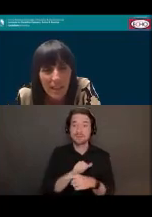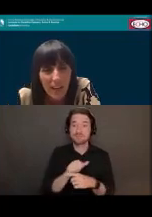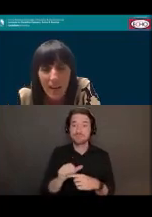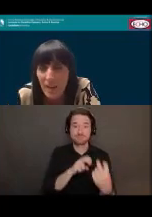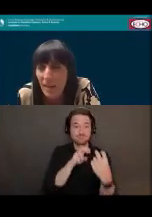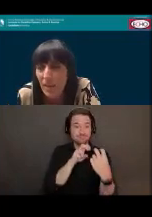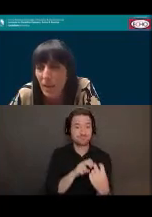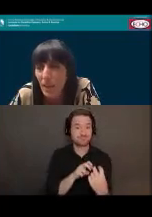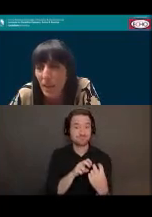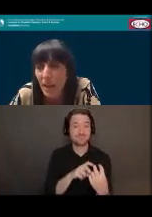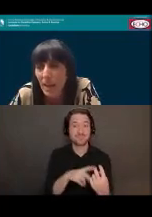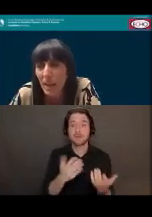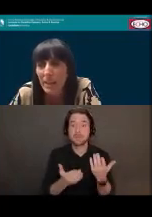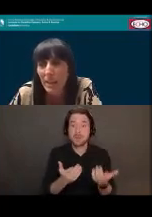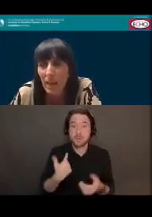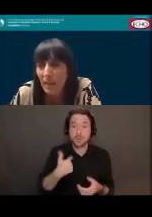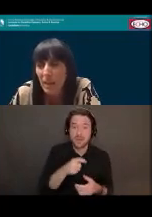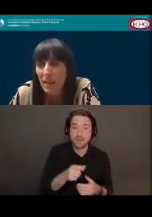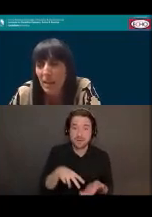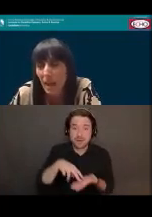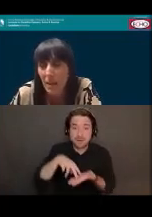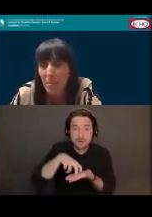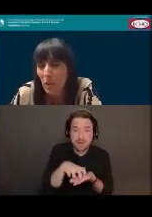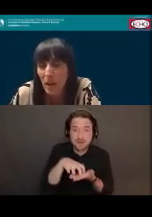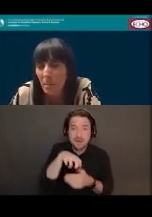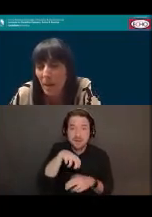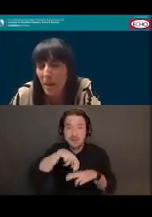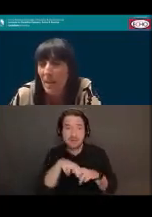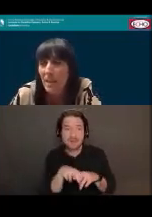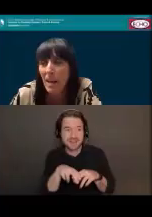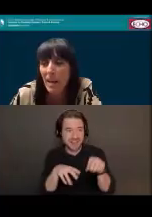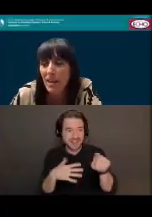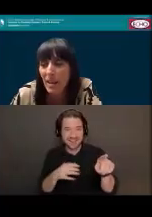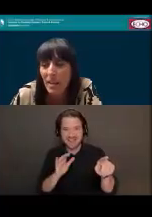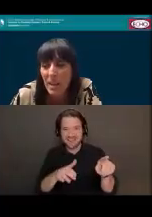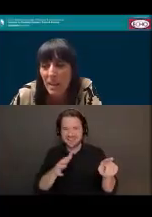down on the floor. I love how this grandpa is underneath the